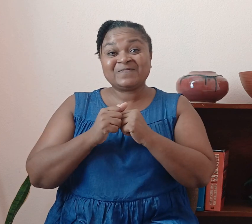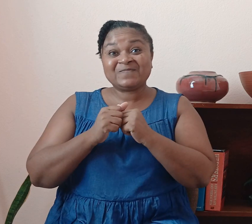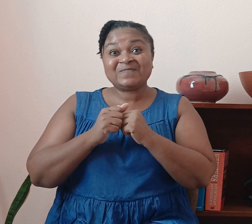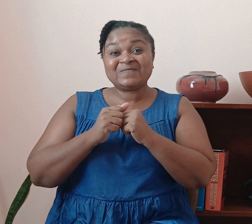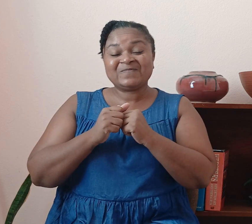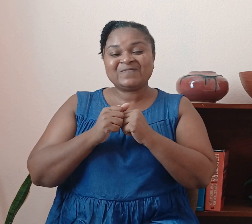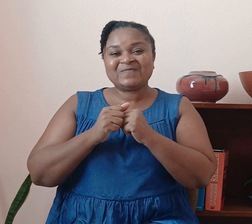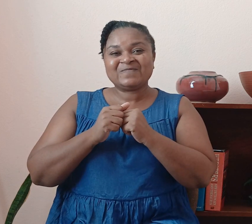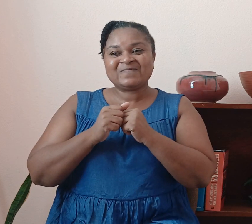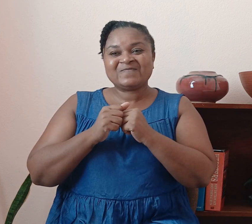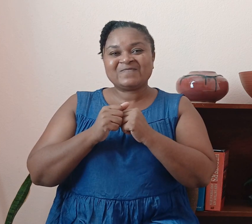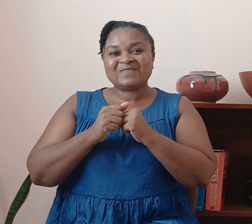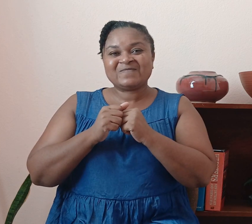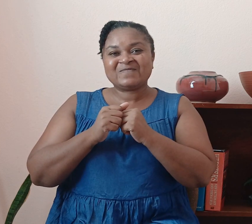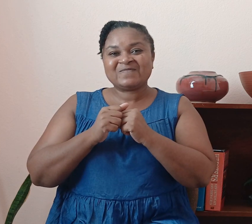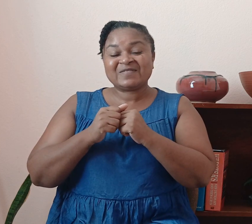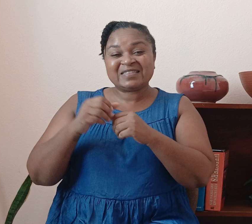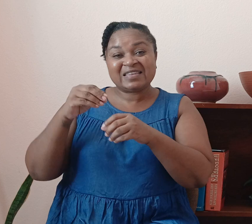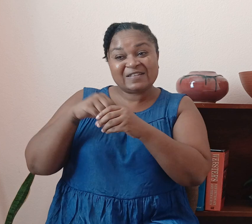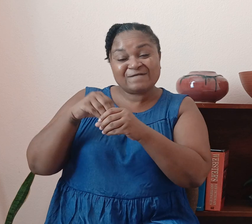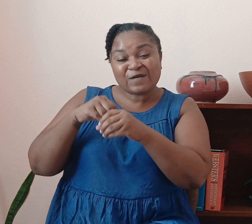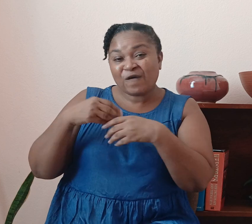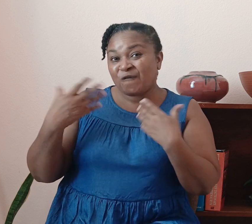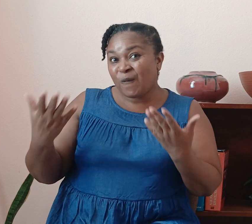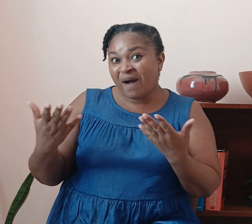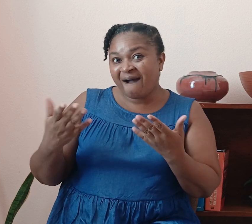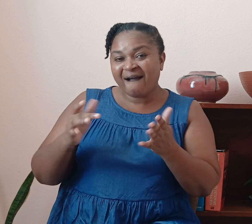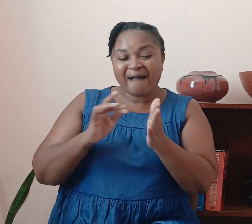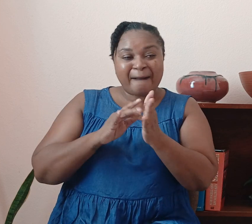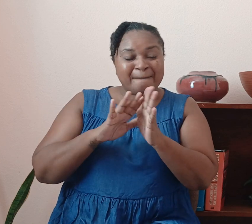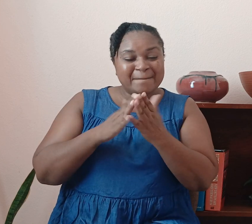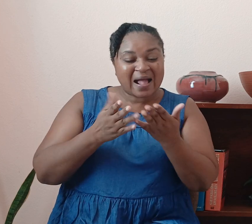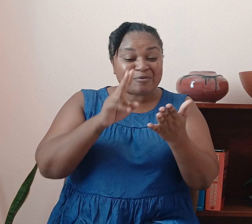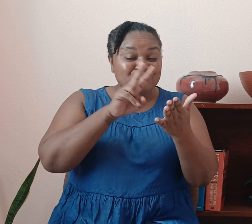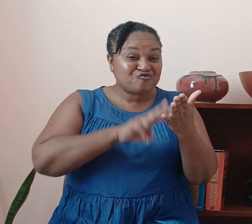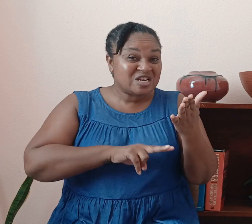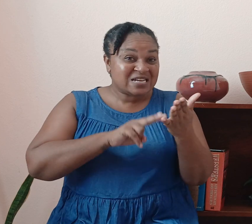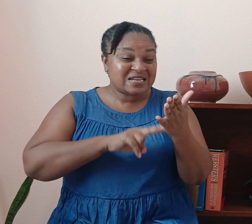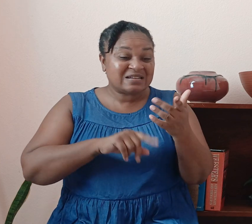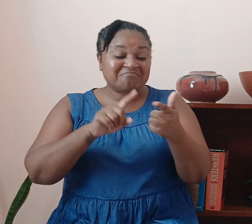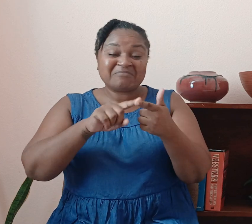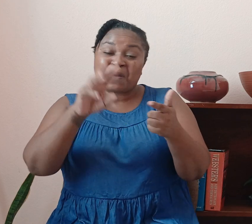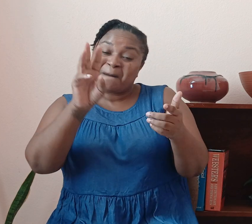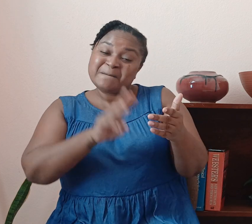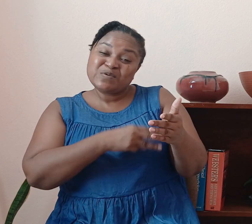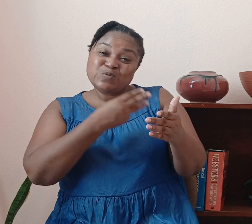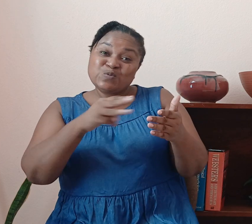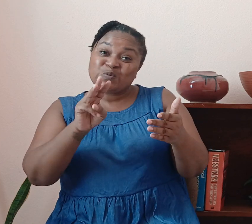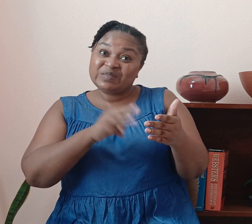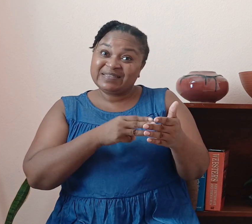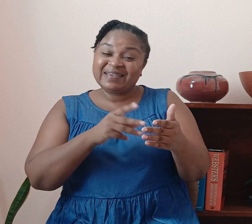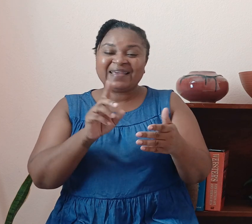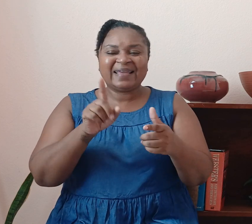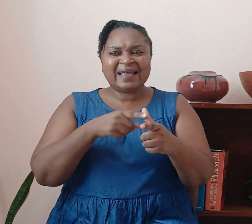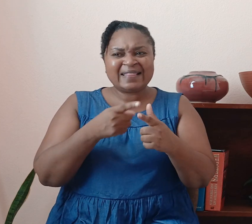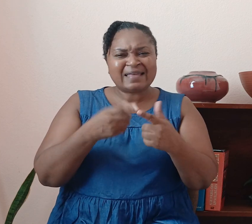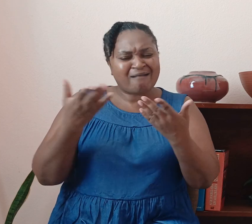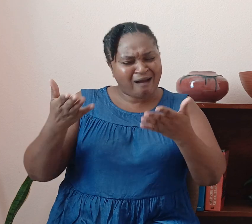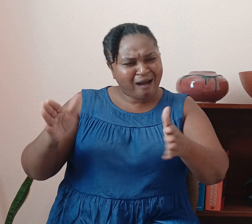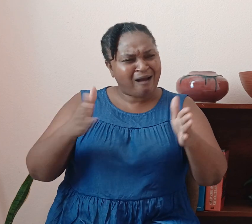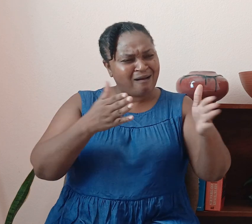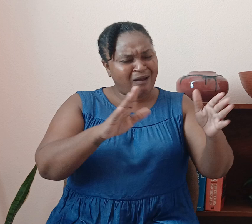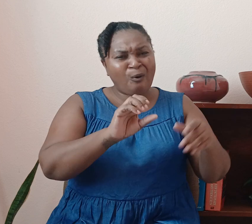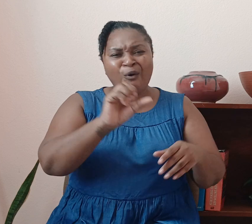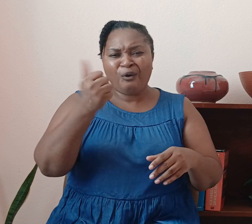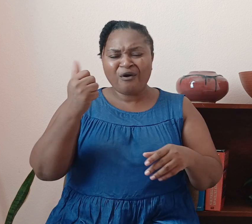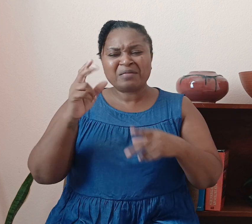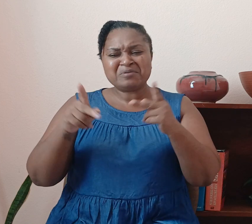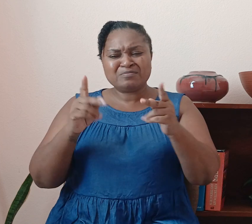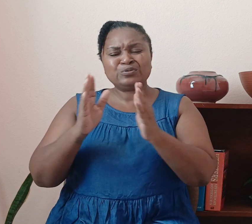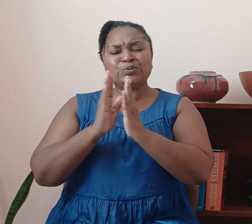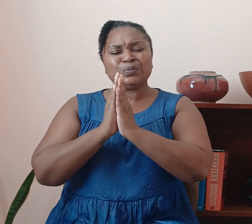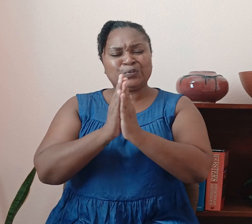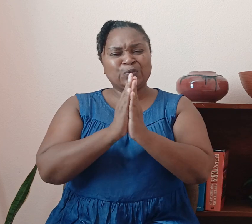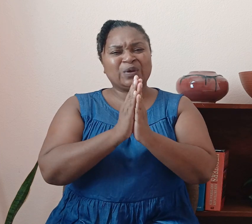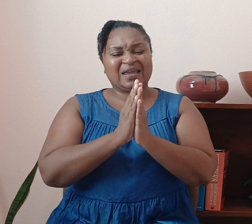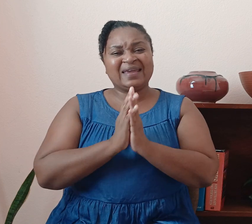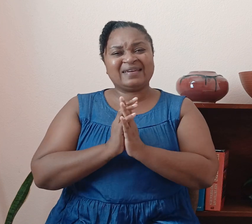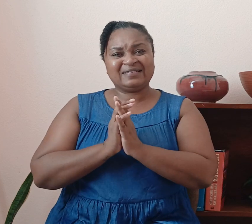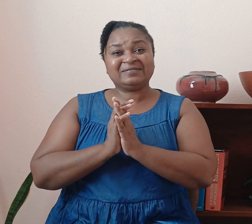incorporated Bible readings, music and then opened the way for others to pray. These